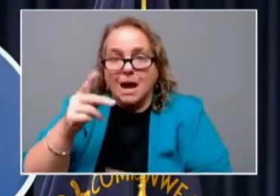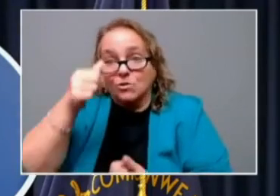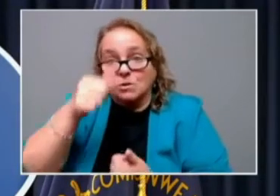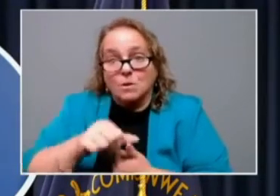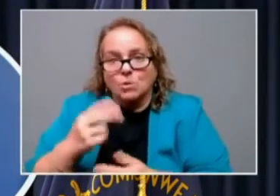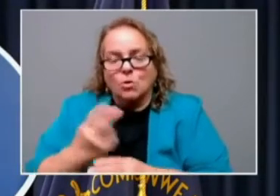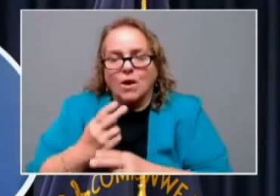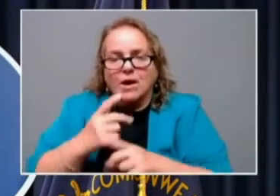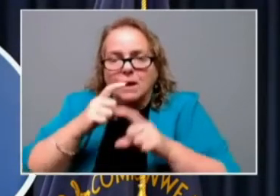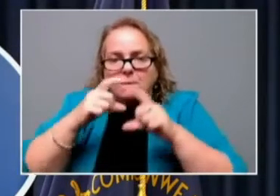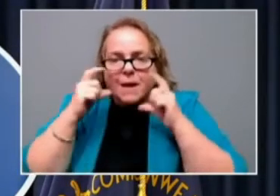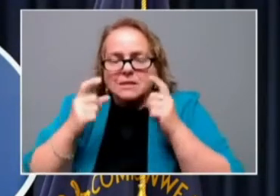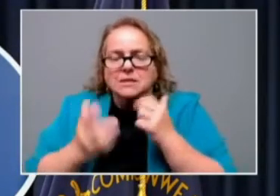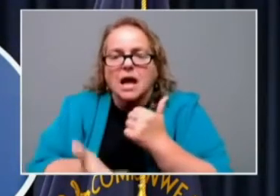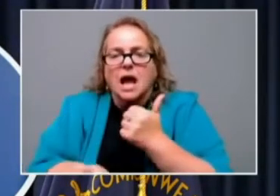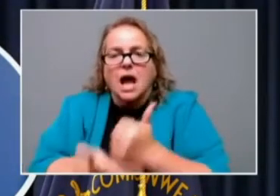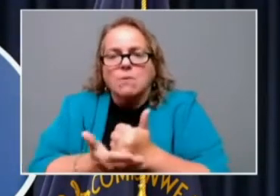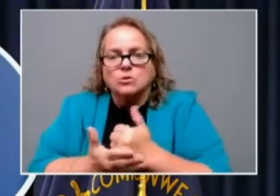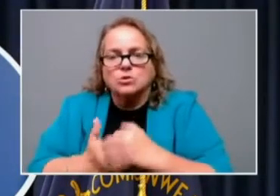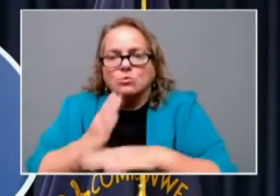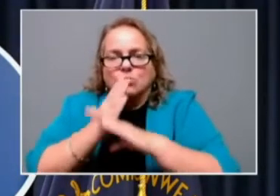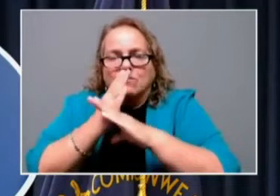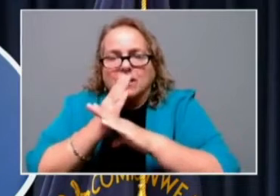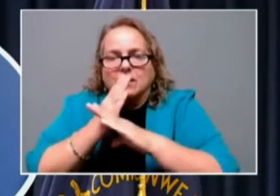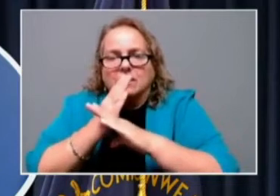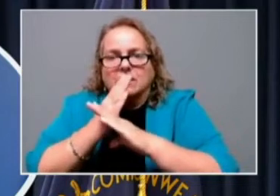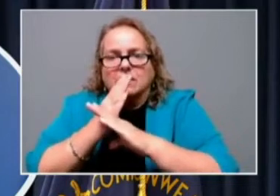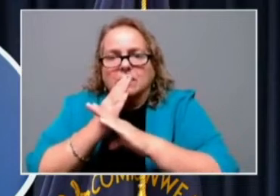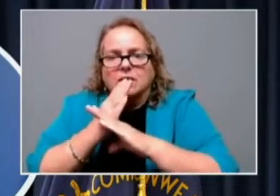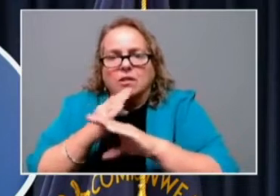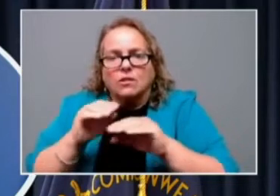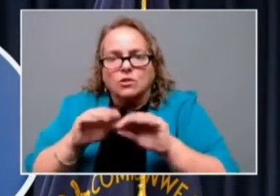spread, right? But it doesn't end Covid,